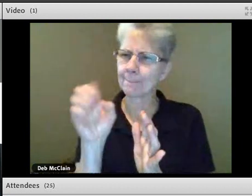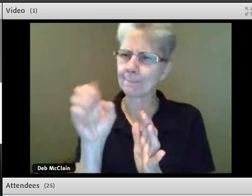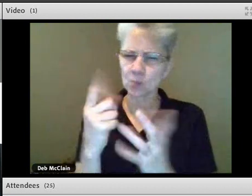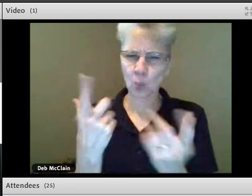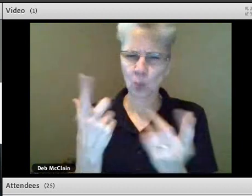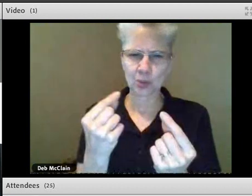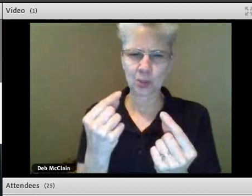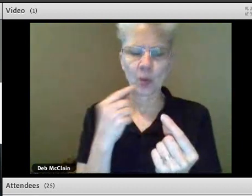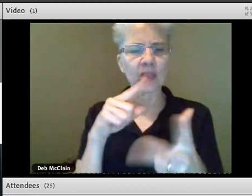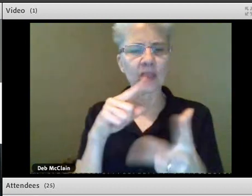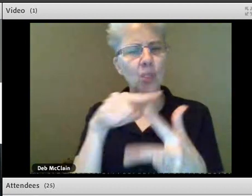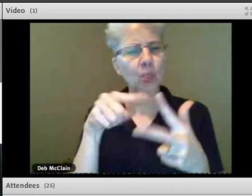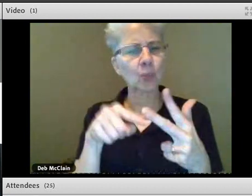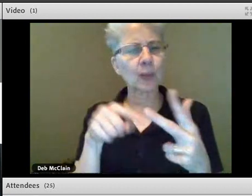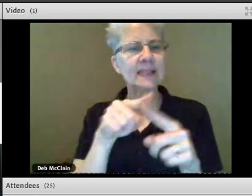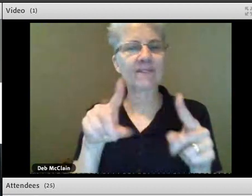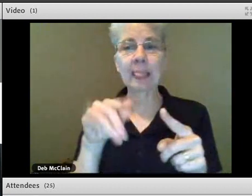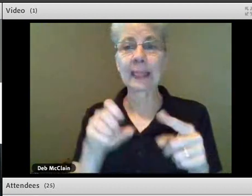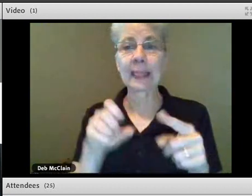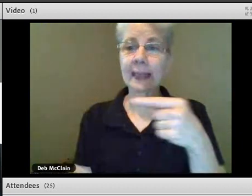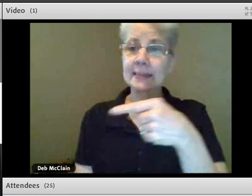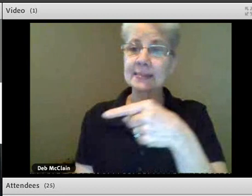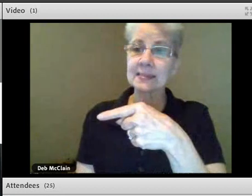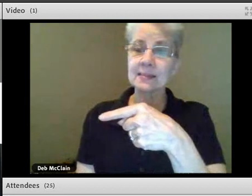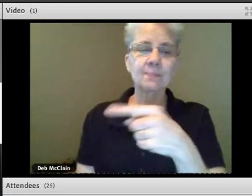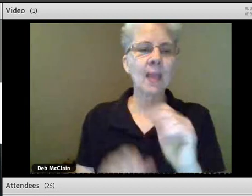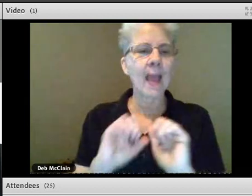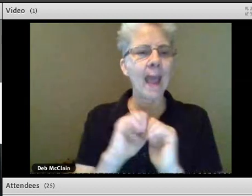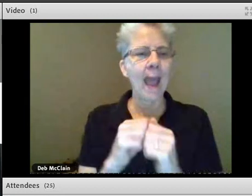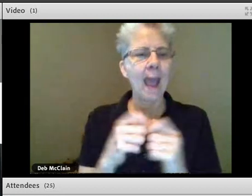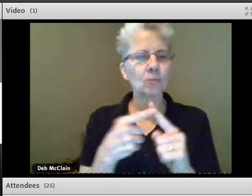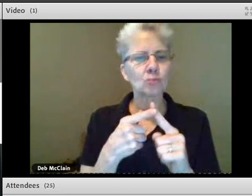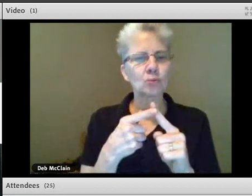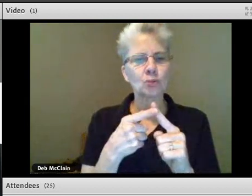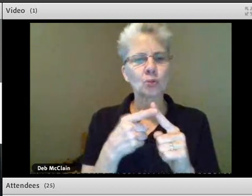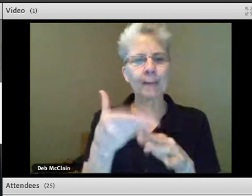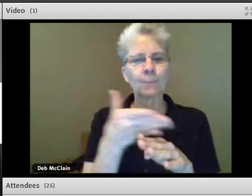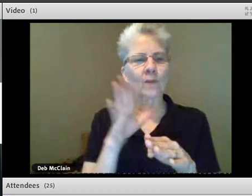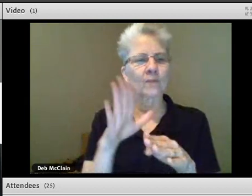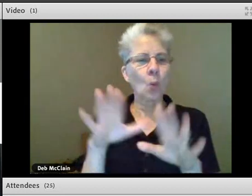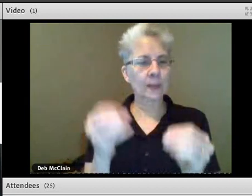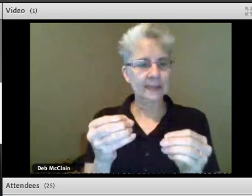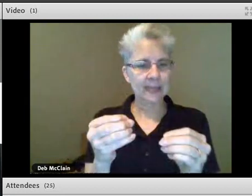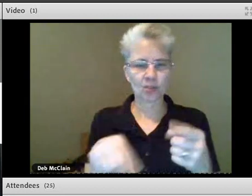and so there's three different links. The first one is how to basically improve your organization.